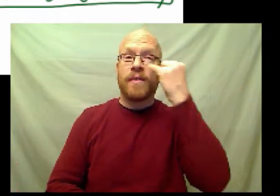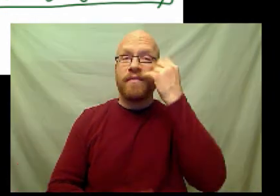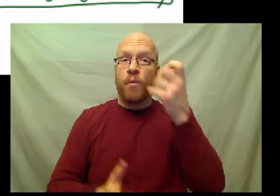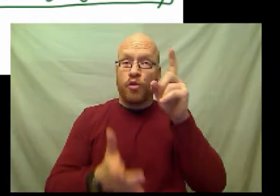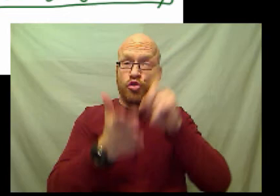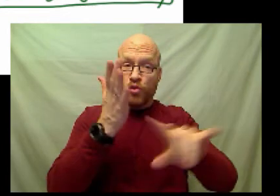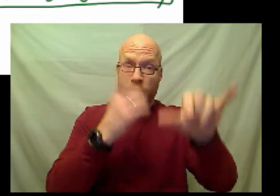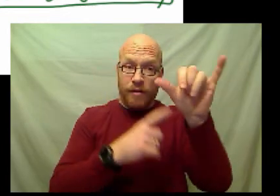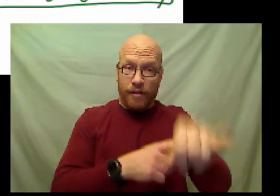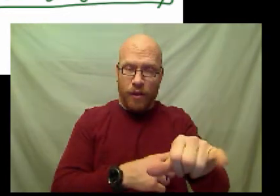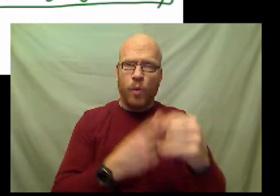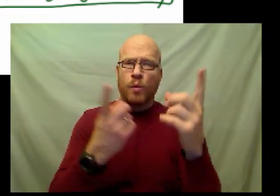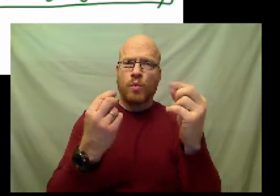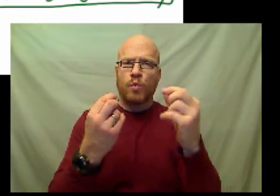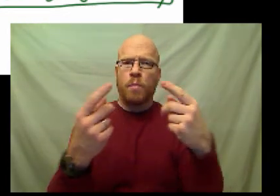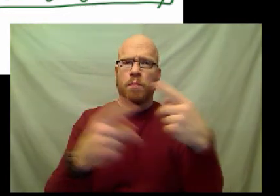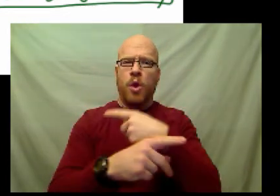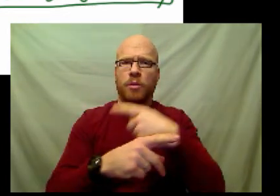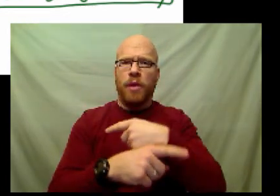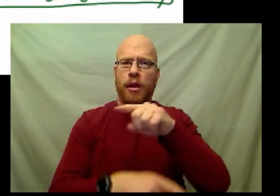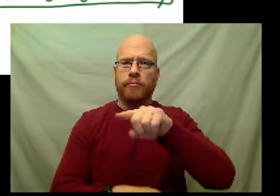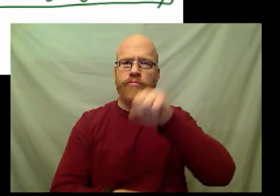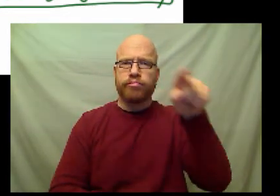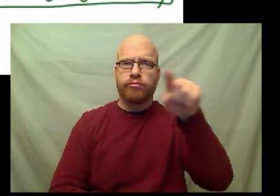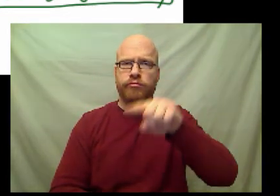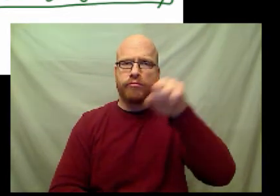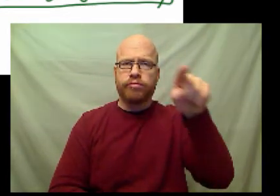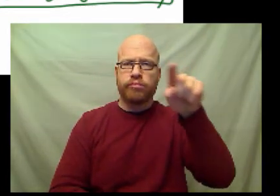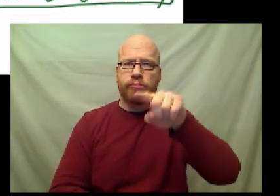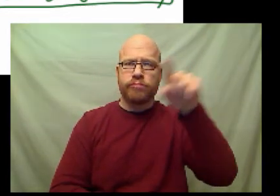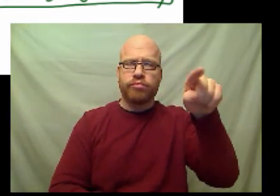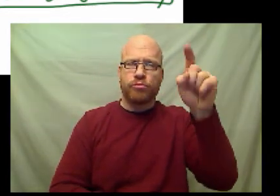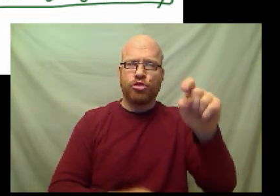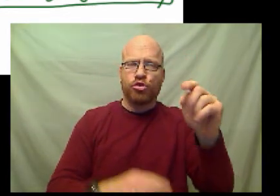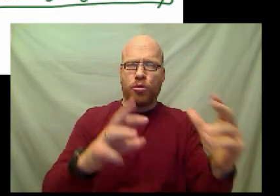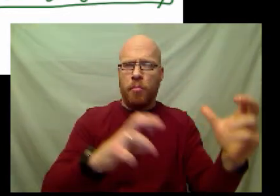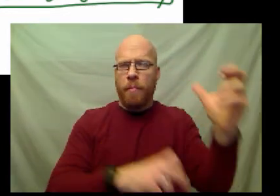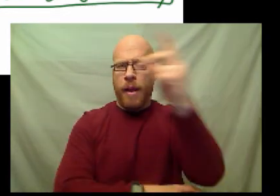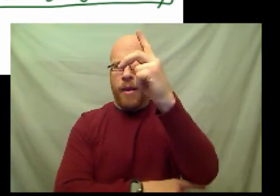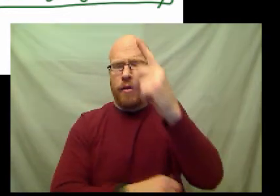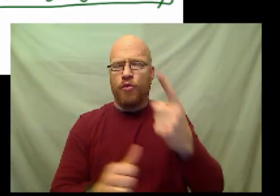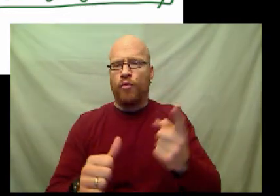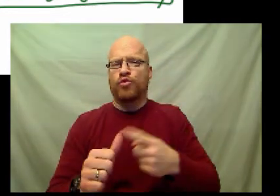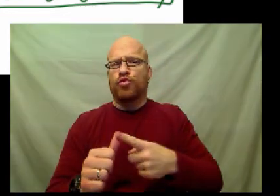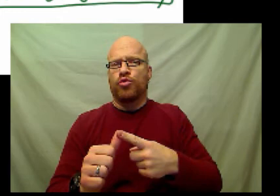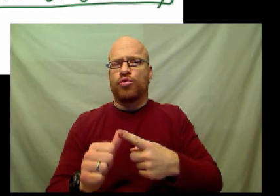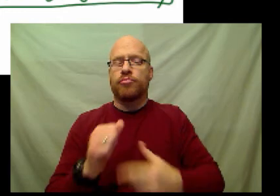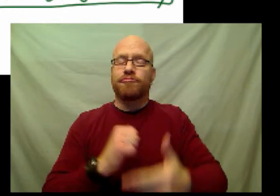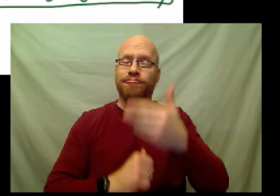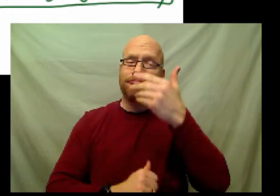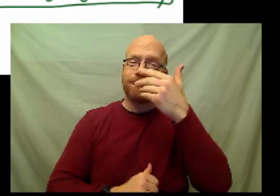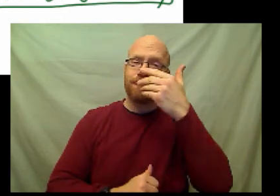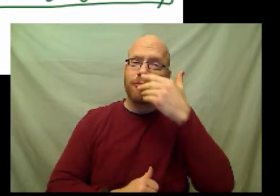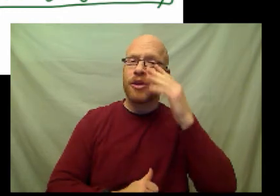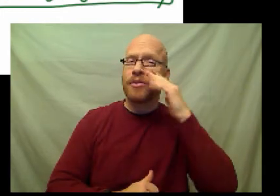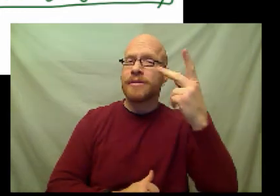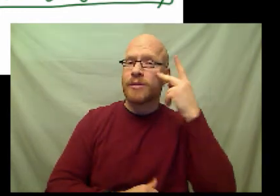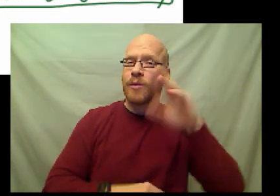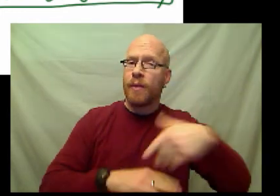If you want to check this, you would multiple the monomial back into the polynomial and you should get it back to our original equation.